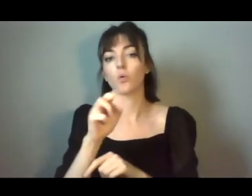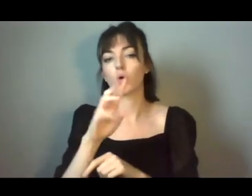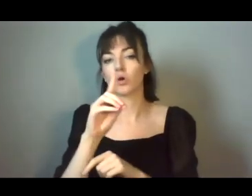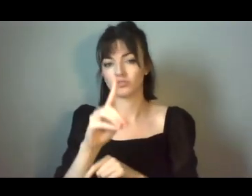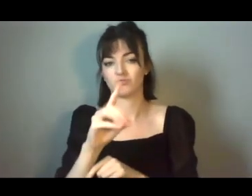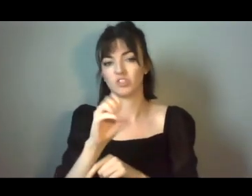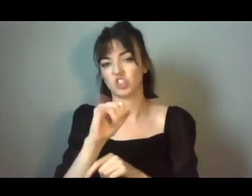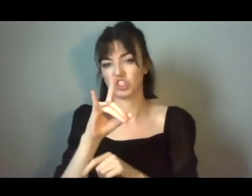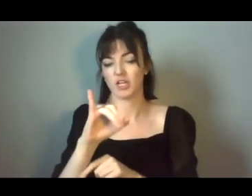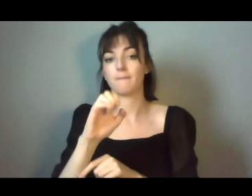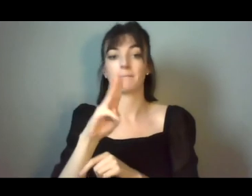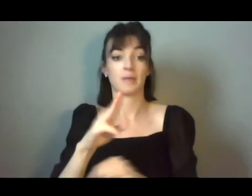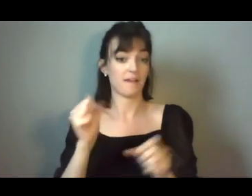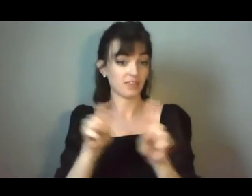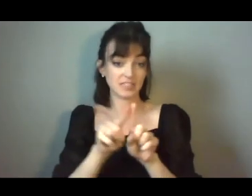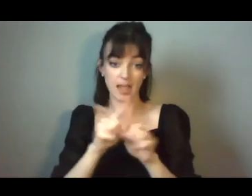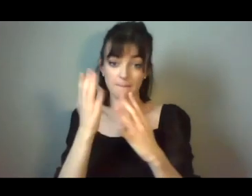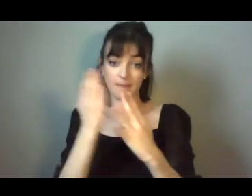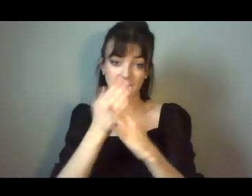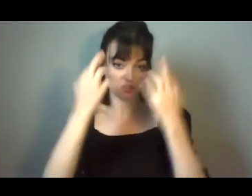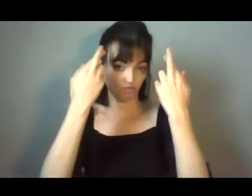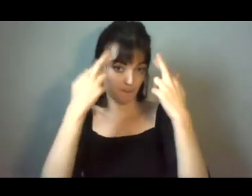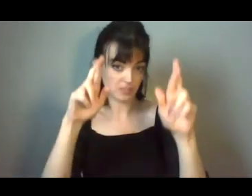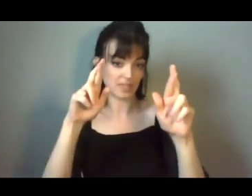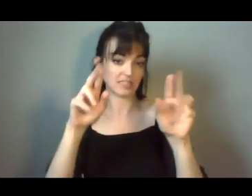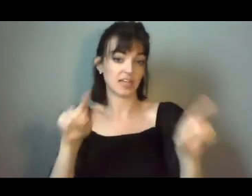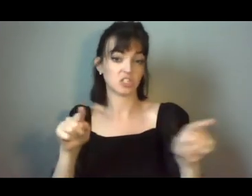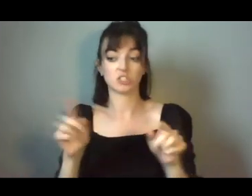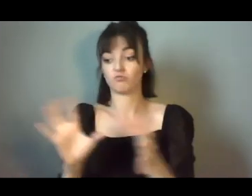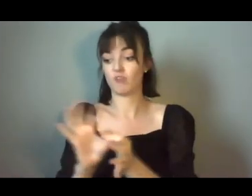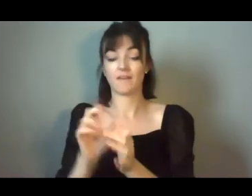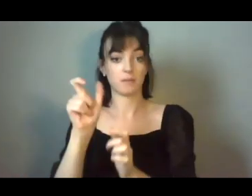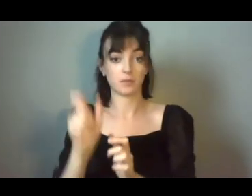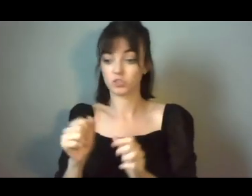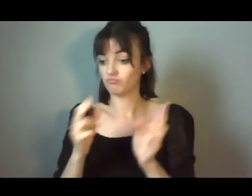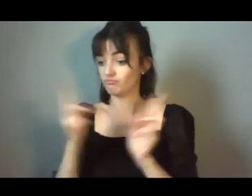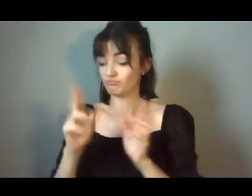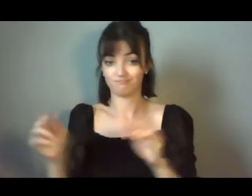to representation as is provided for the relevant person coming newly into the system under the new